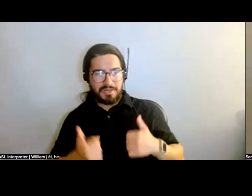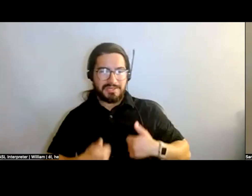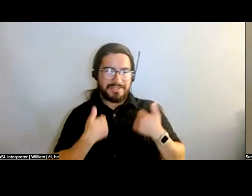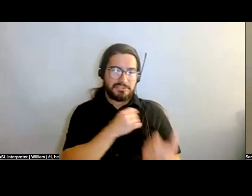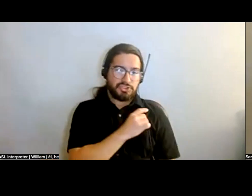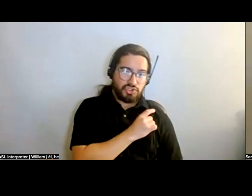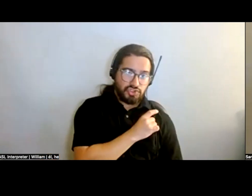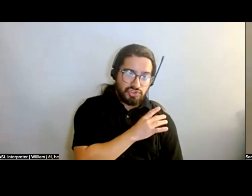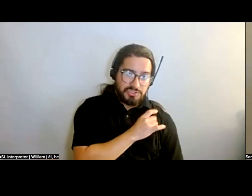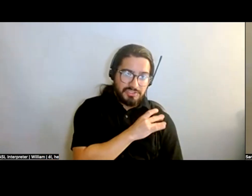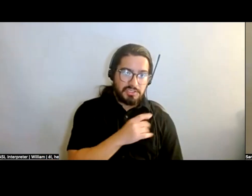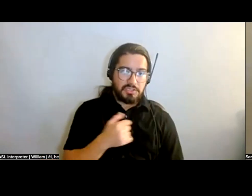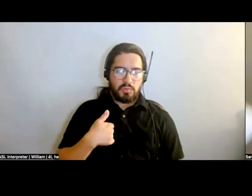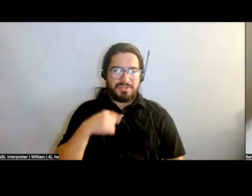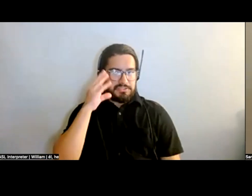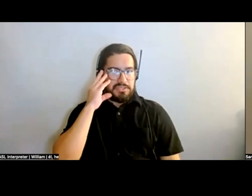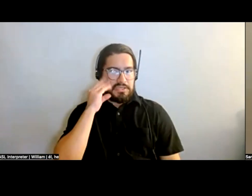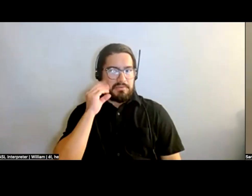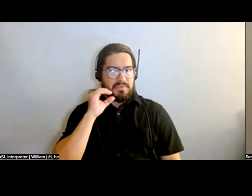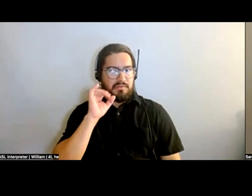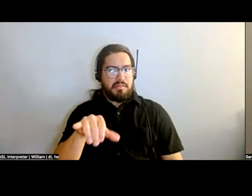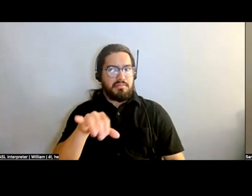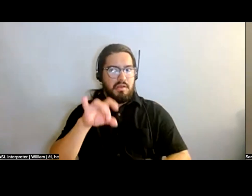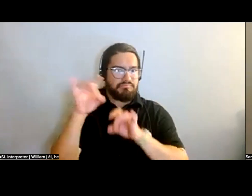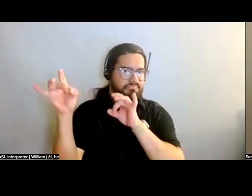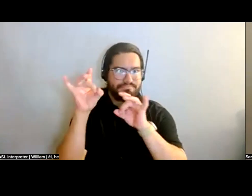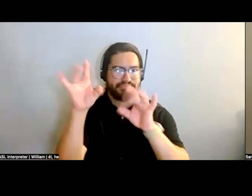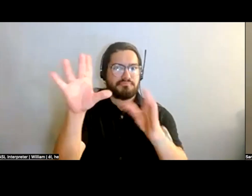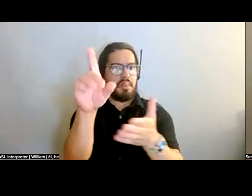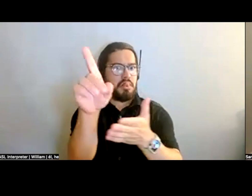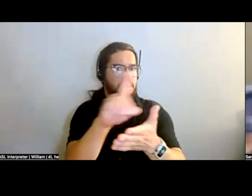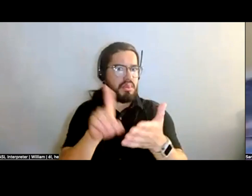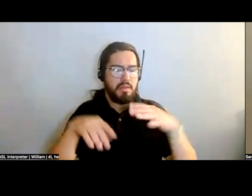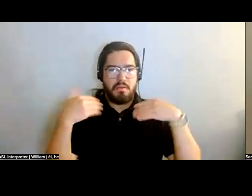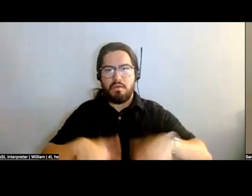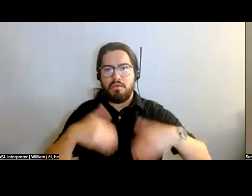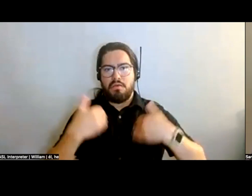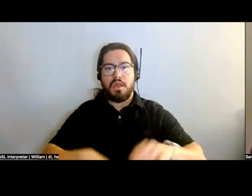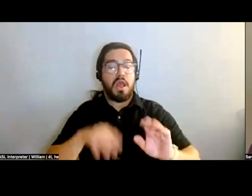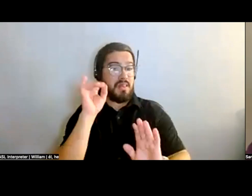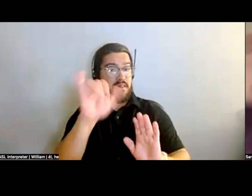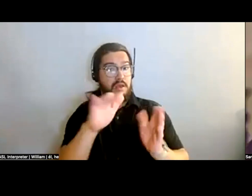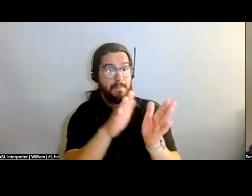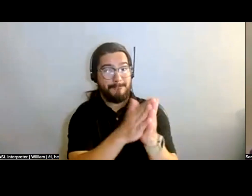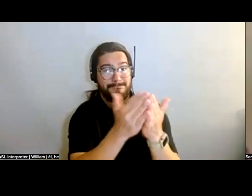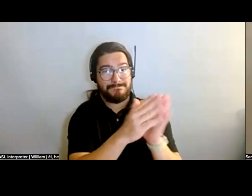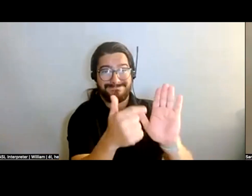We live sort of…um, in xenophobia. So, this is the sort of things that shows the other side.